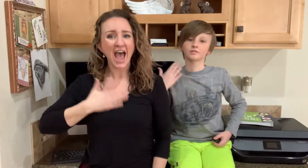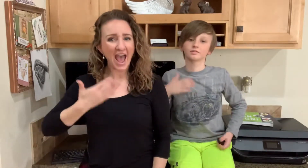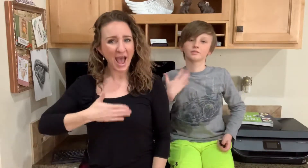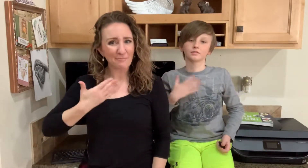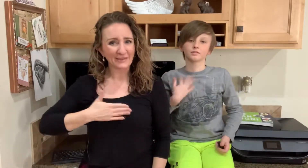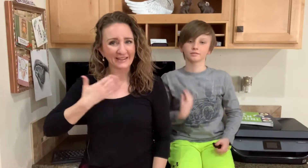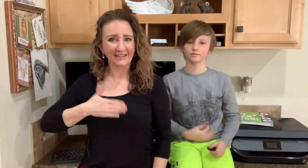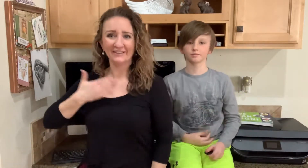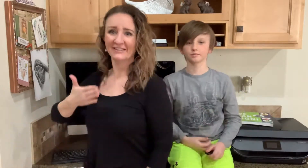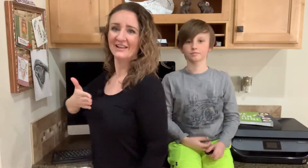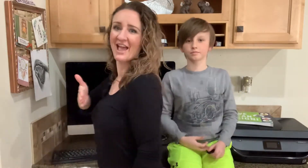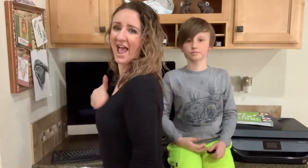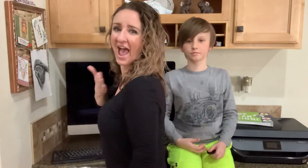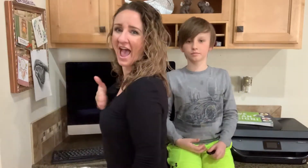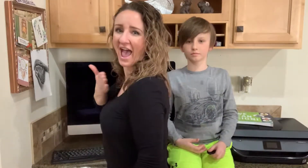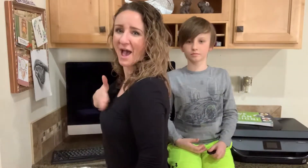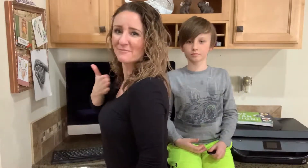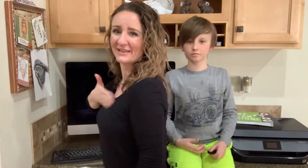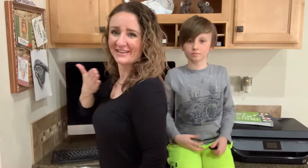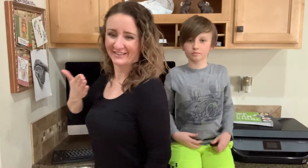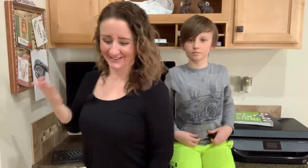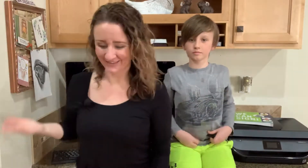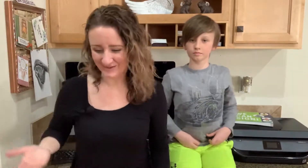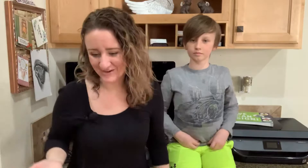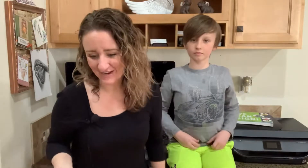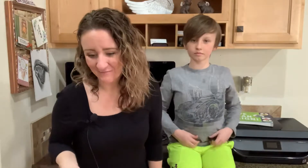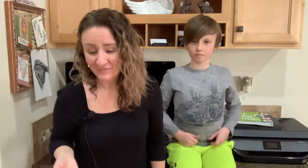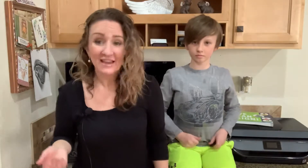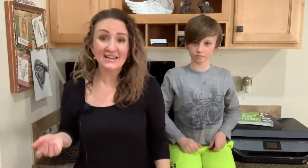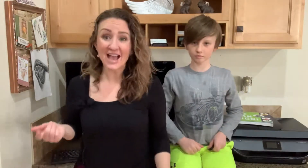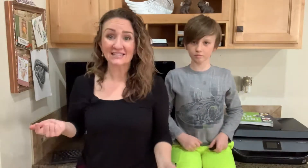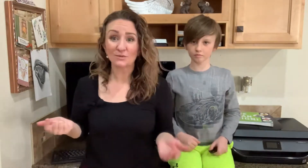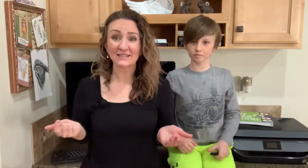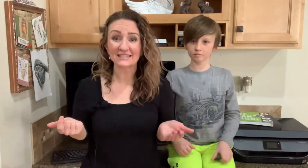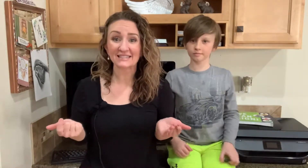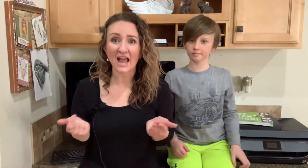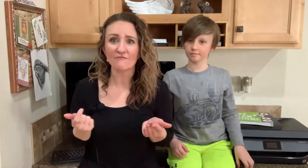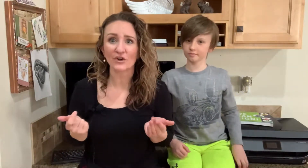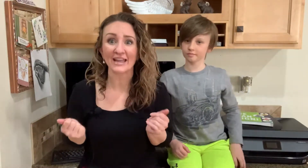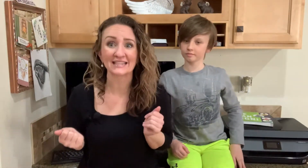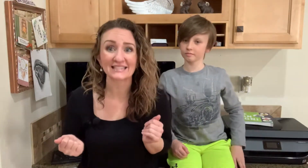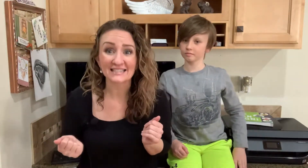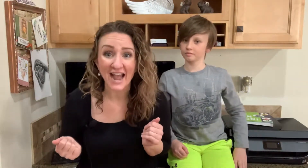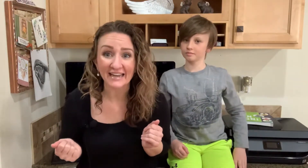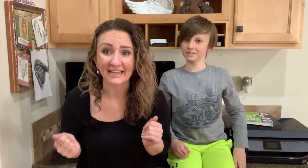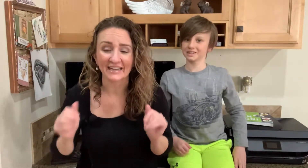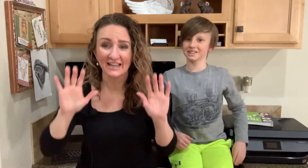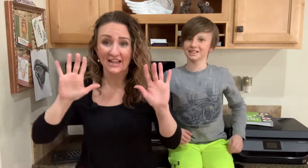Happy. Good. Next one is the sign for excited.